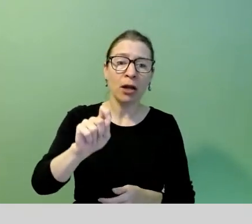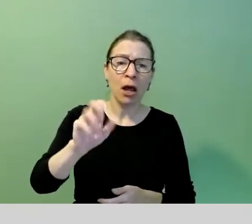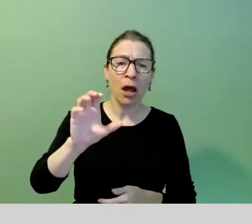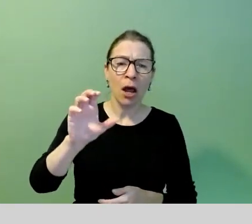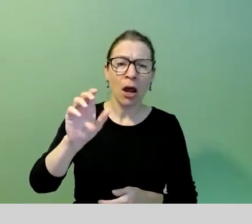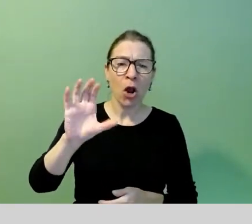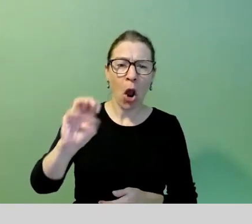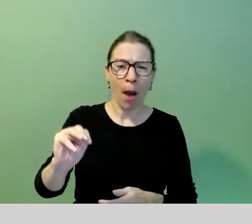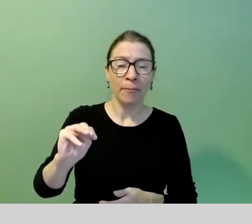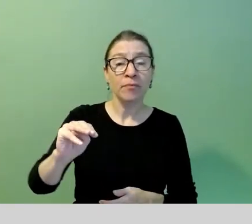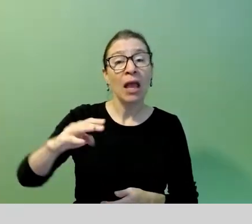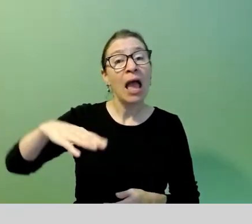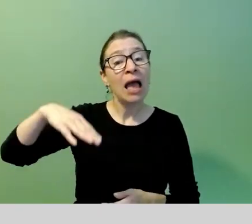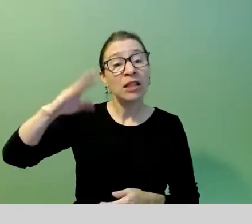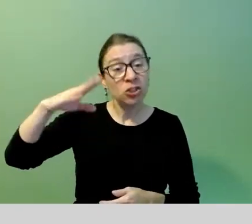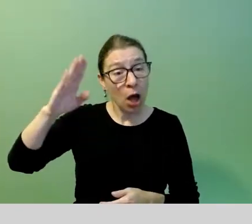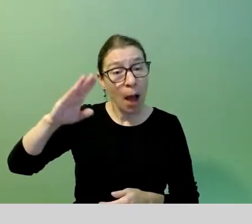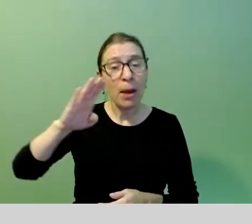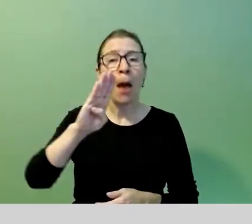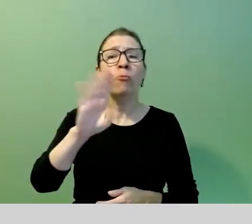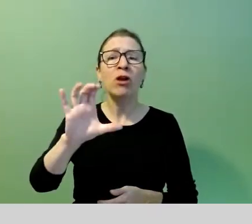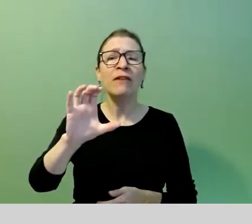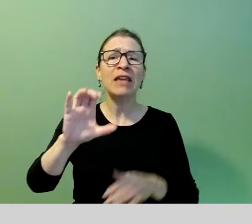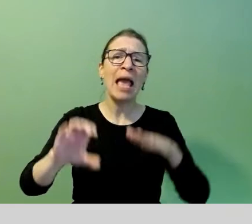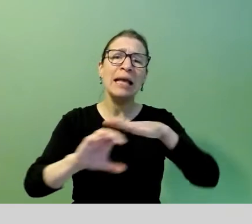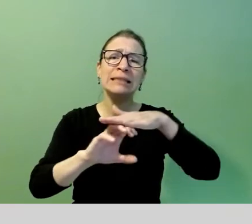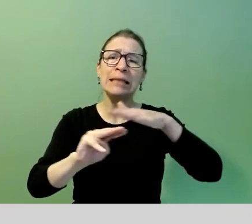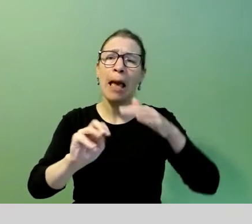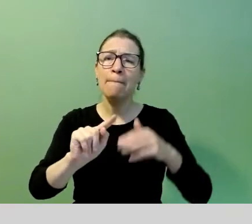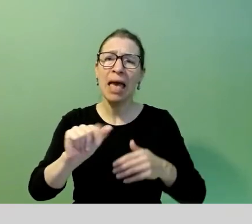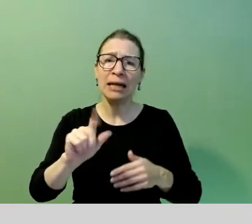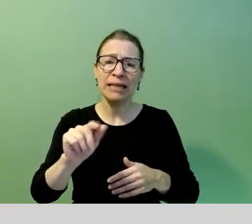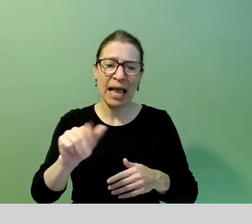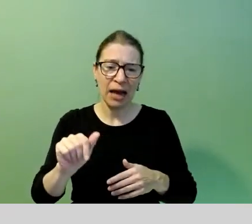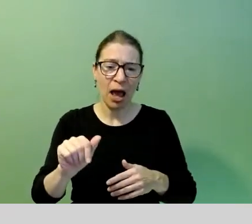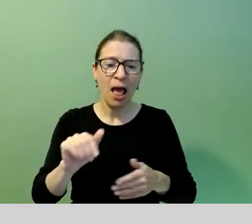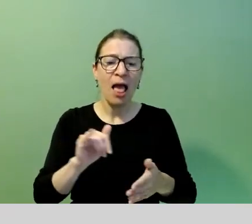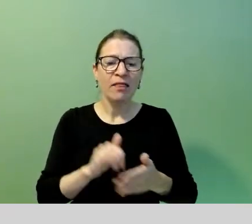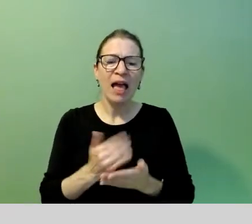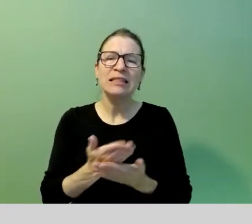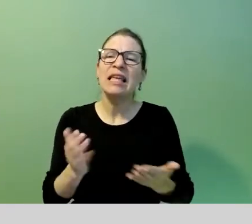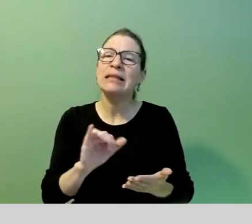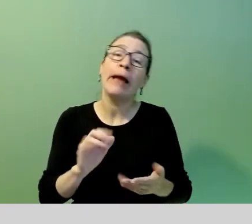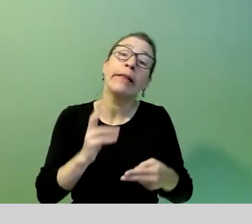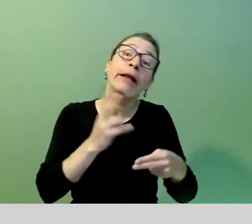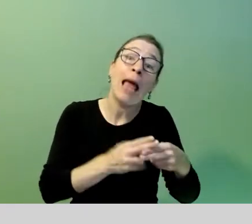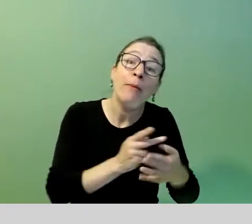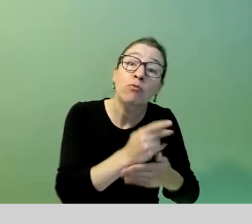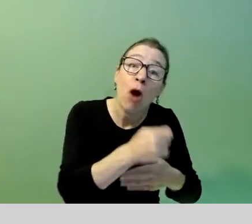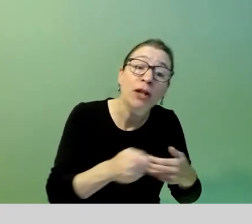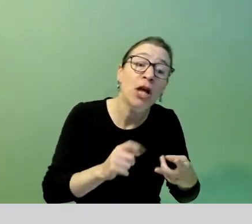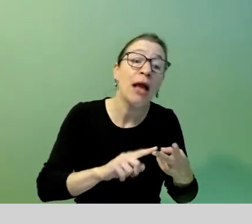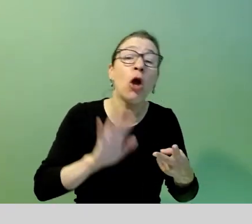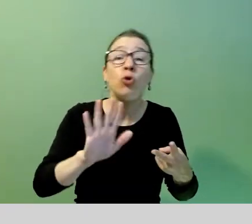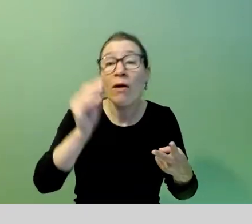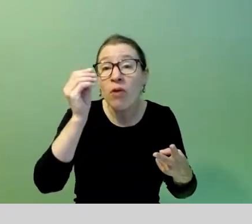At the top is briefcase metadata. This is things like the name of the project, your information, the licensing info,